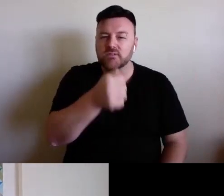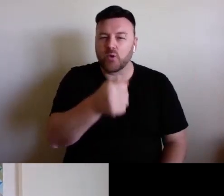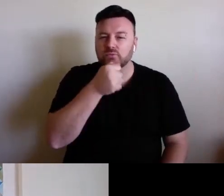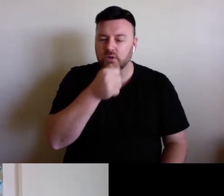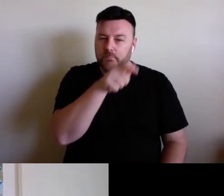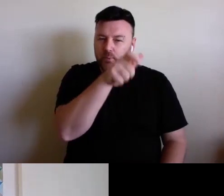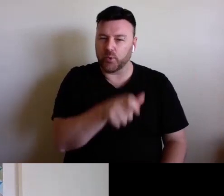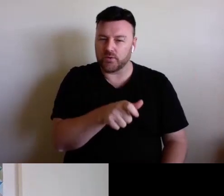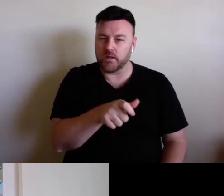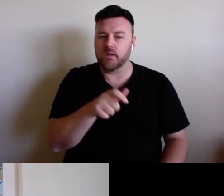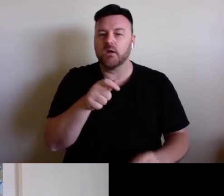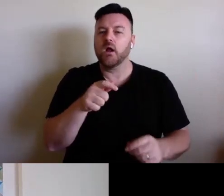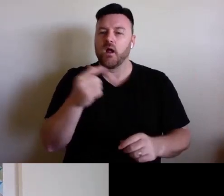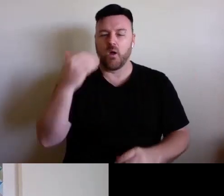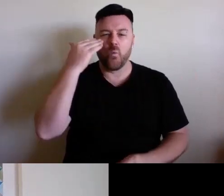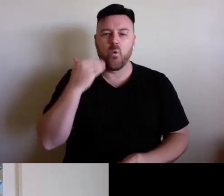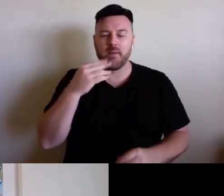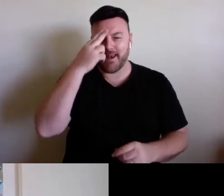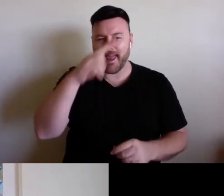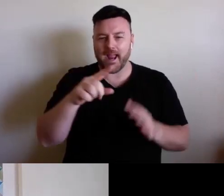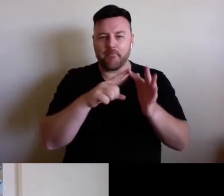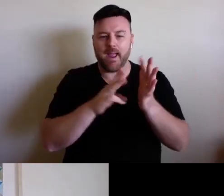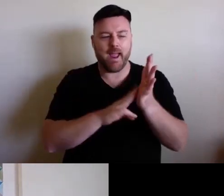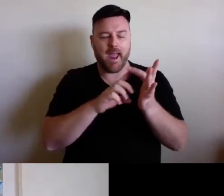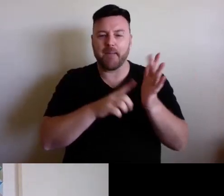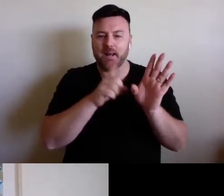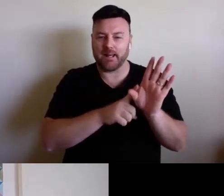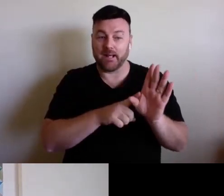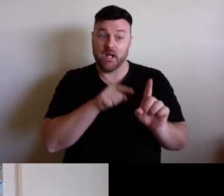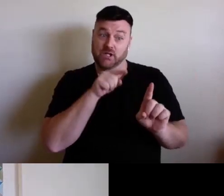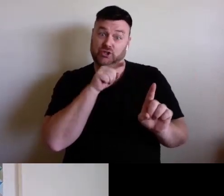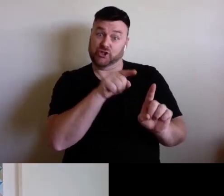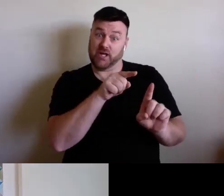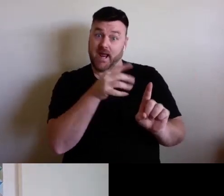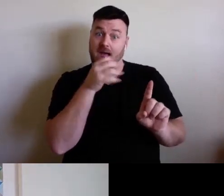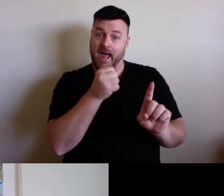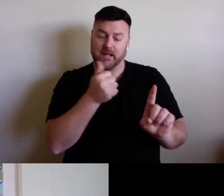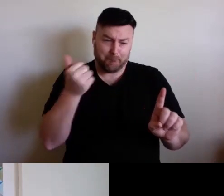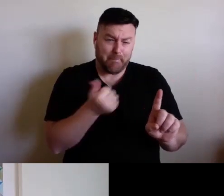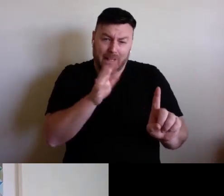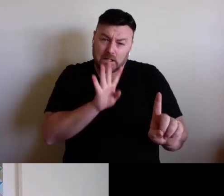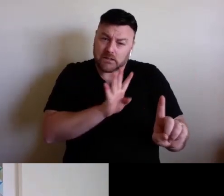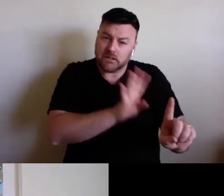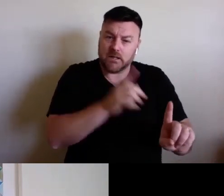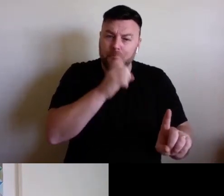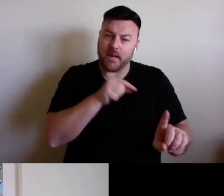Emily Grasserley. She has a really great podcast - sorry, YouTube